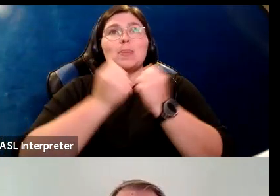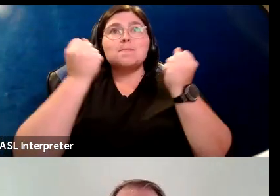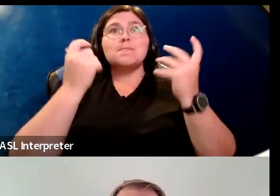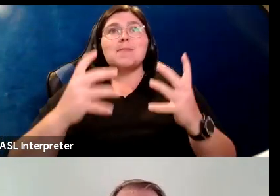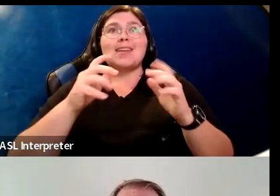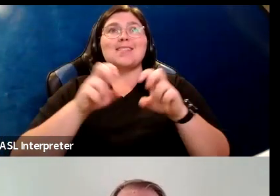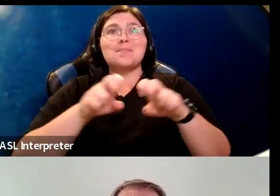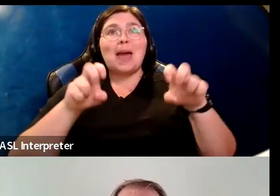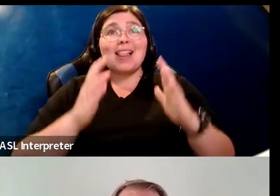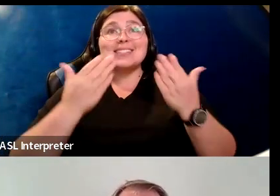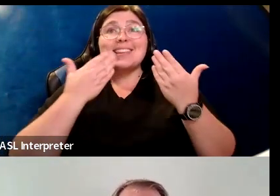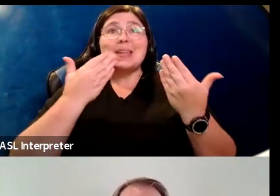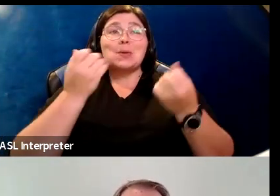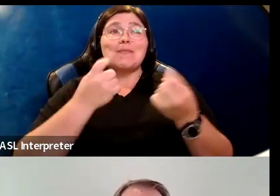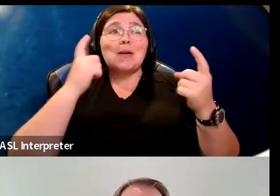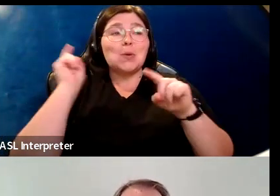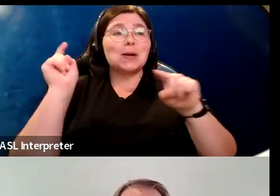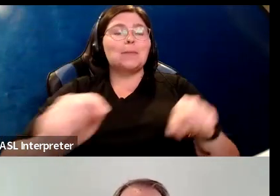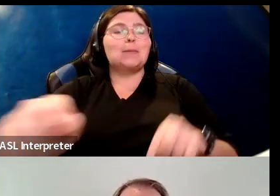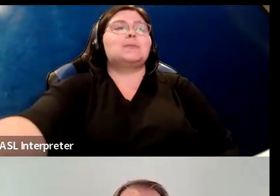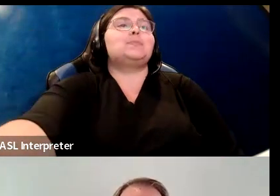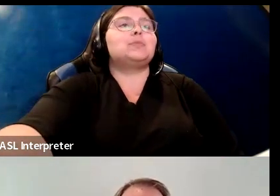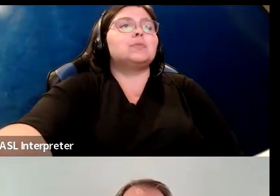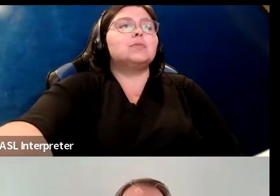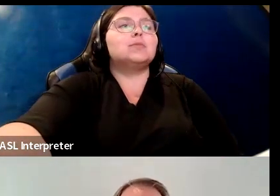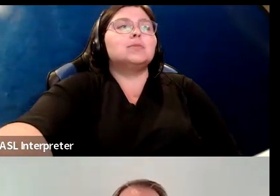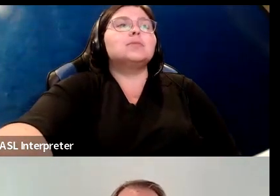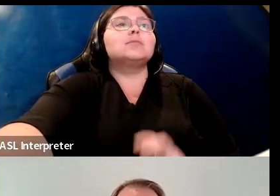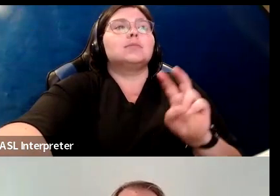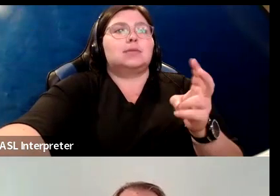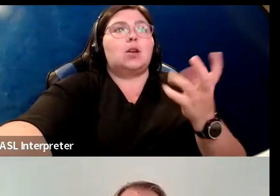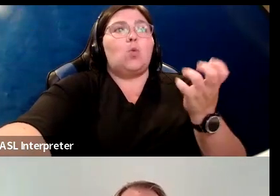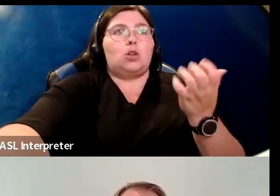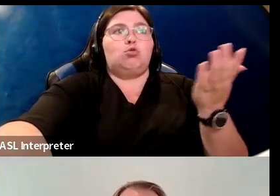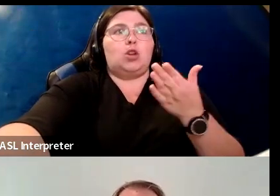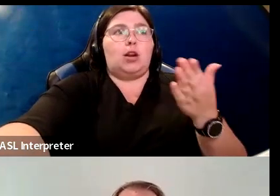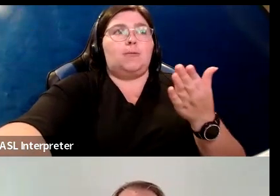And thank you so much for joining us. The second thing I wanted to share is that these sessions,